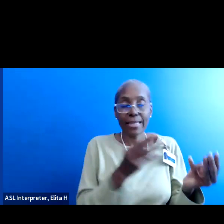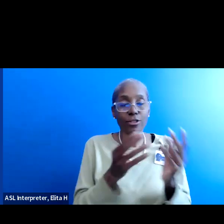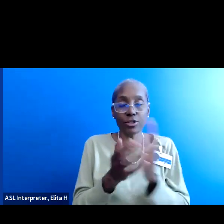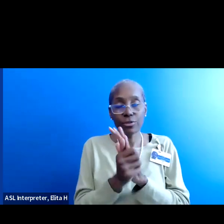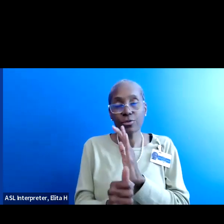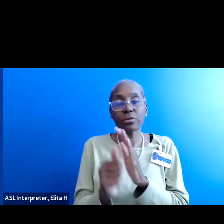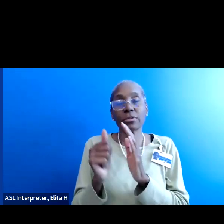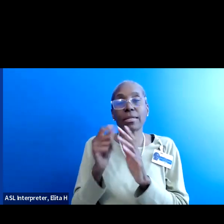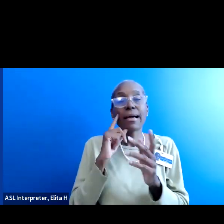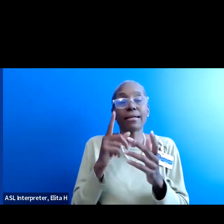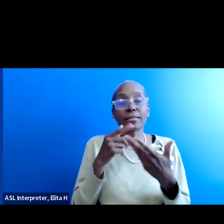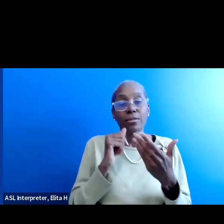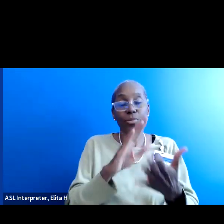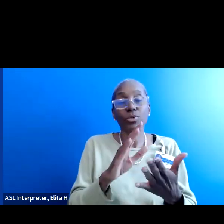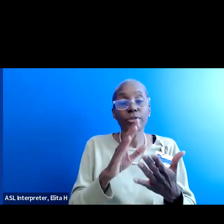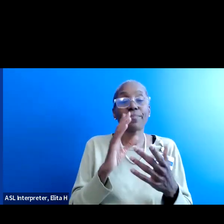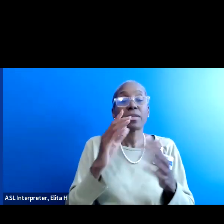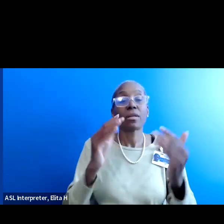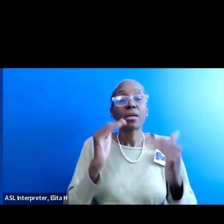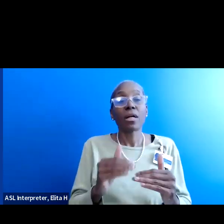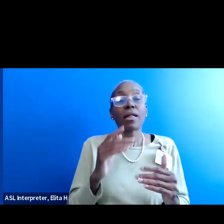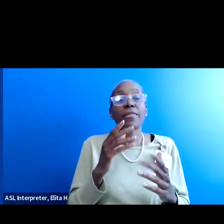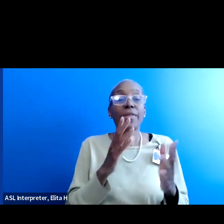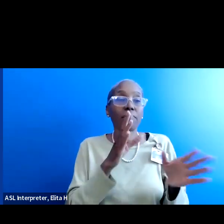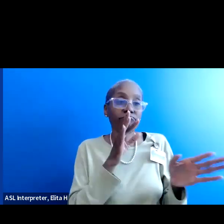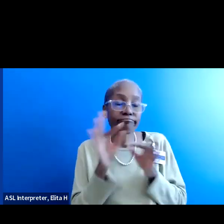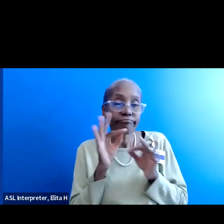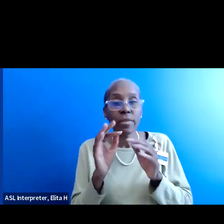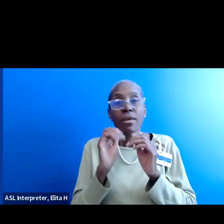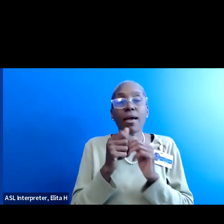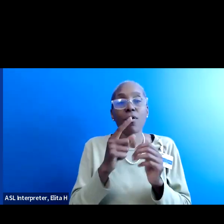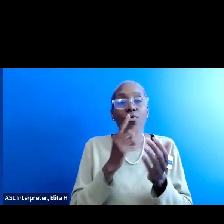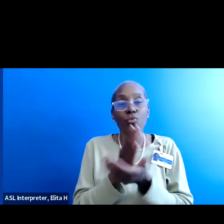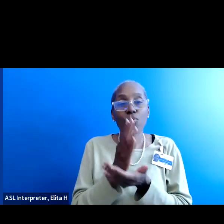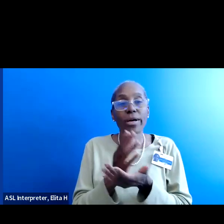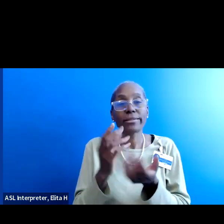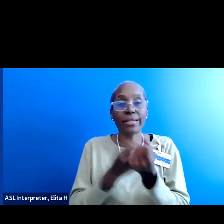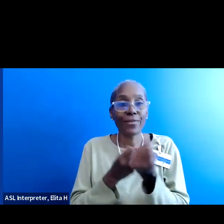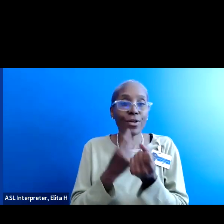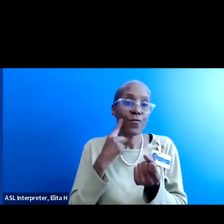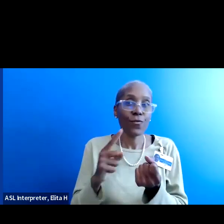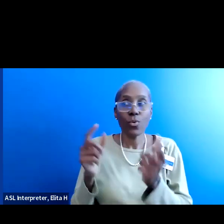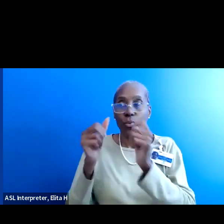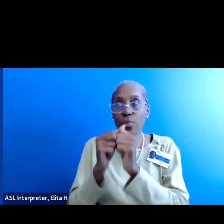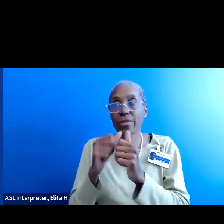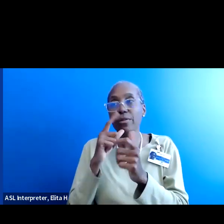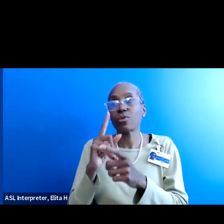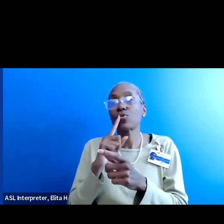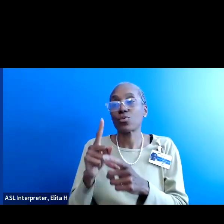The Ombudsman Program educates individuals on resident rights and advocates with and for residents to ensure those rights are honored and respected.